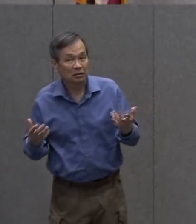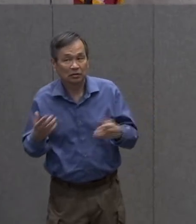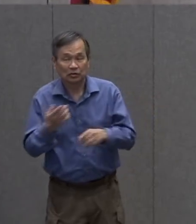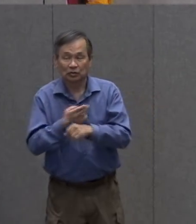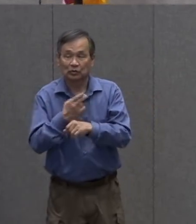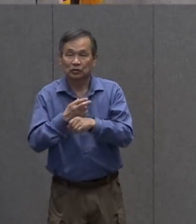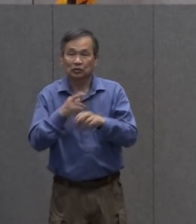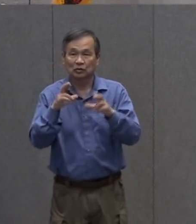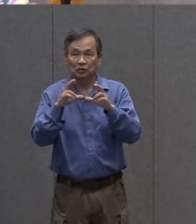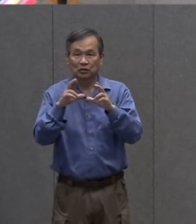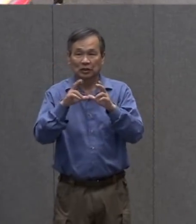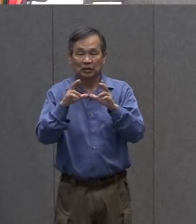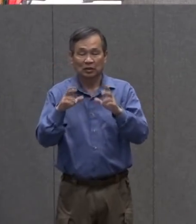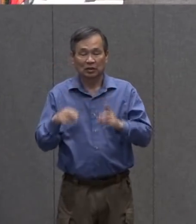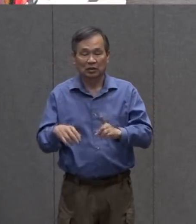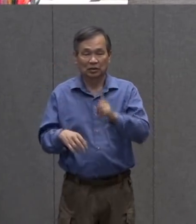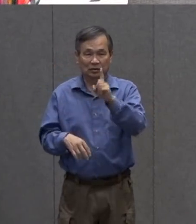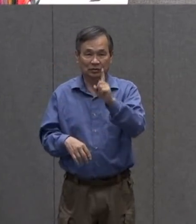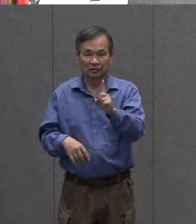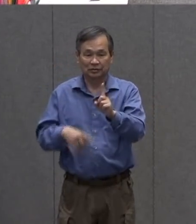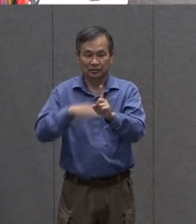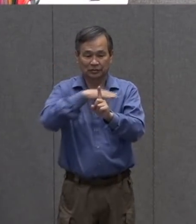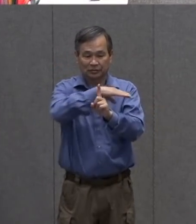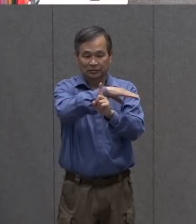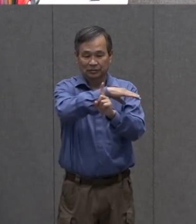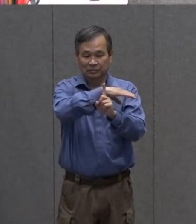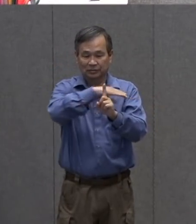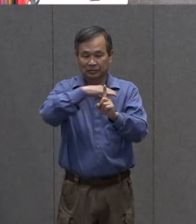draw with a pencil, another line that goes across to cut it into quarters.